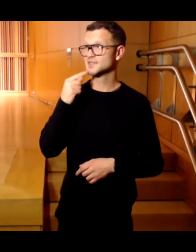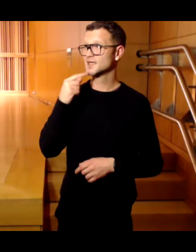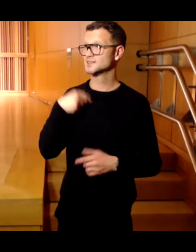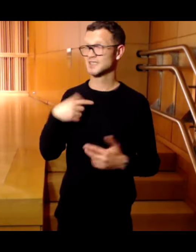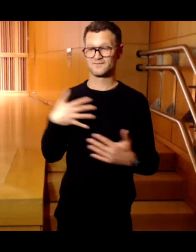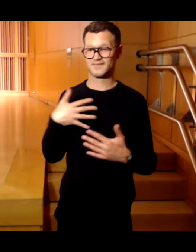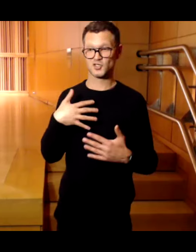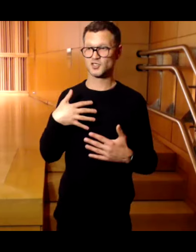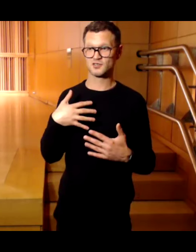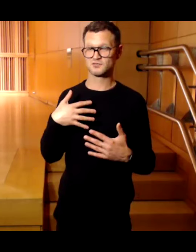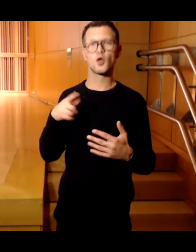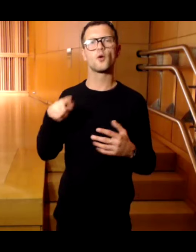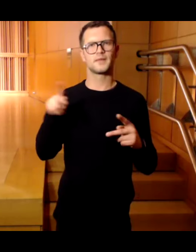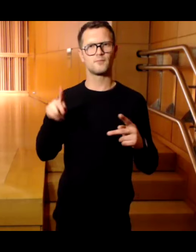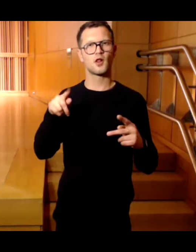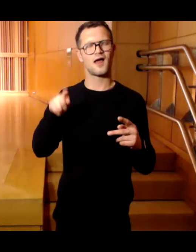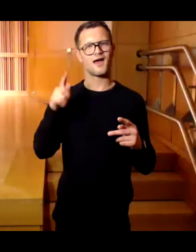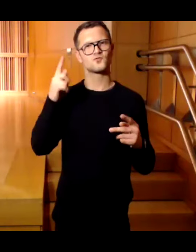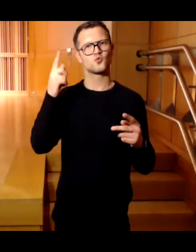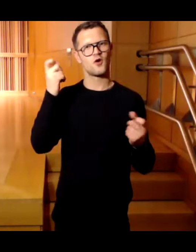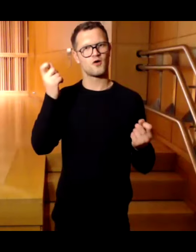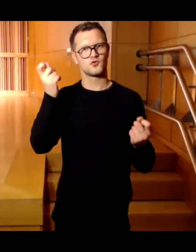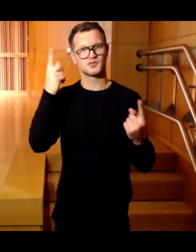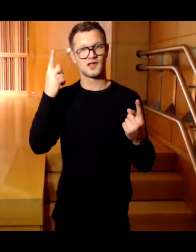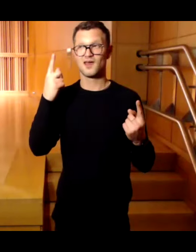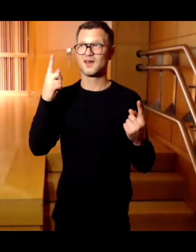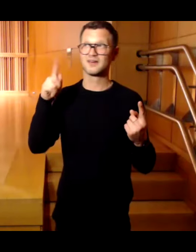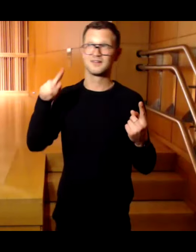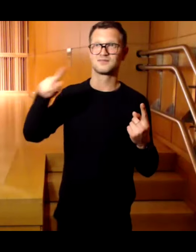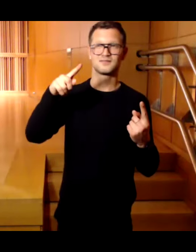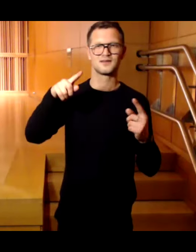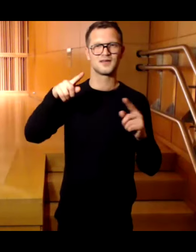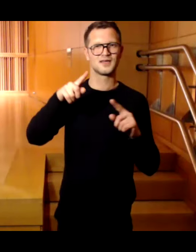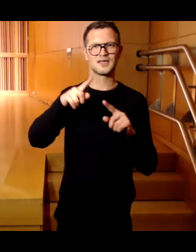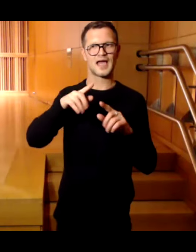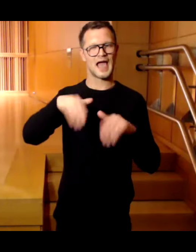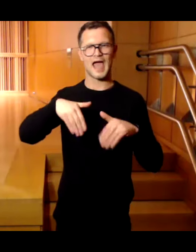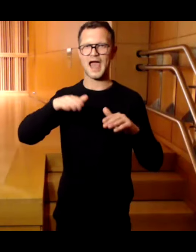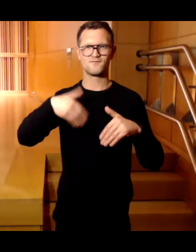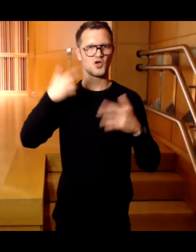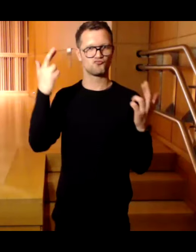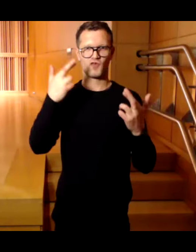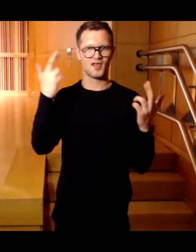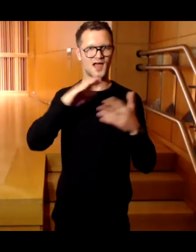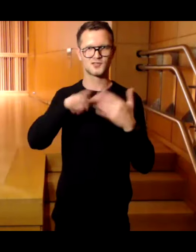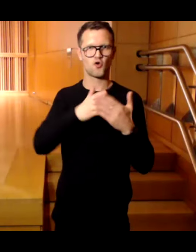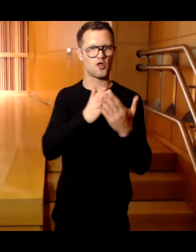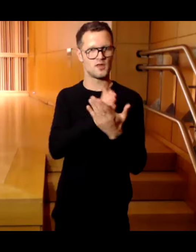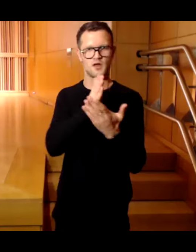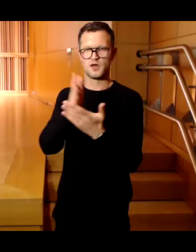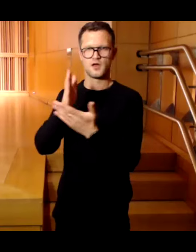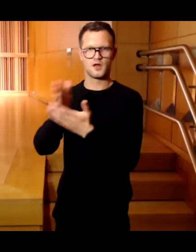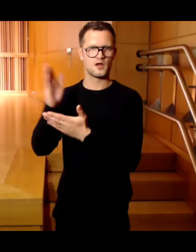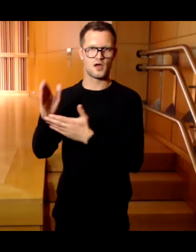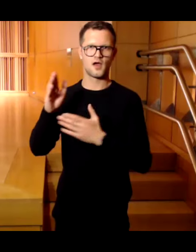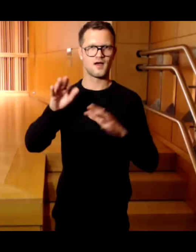with the fact that it is yet to recognize the modes of articulation of those who are often defeated and exist at those locations.